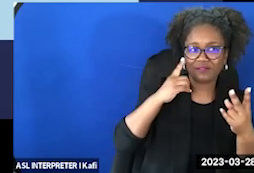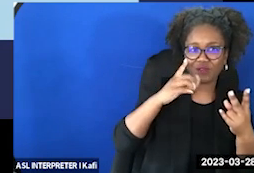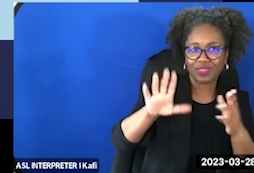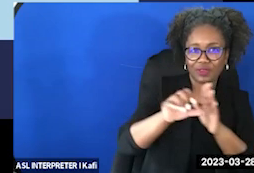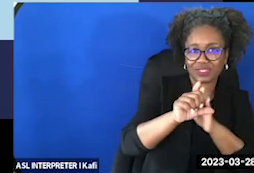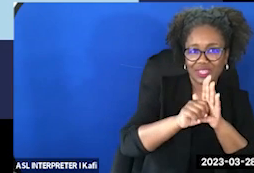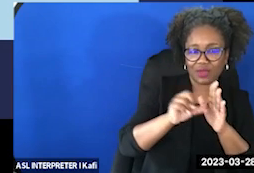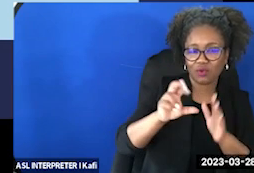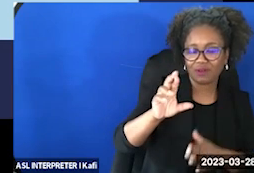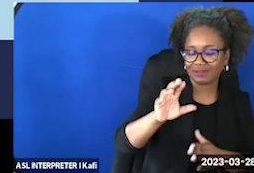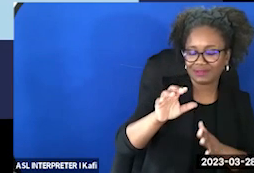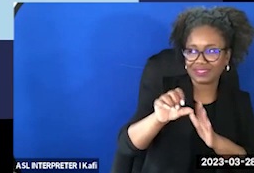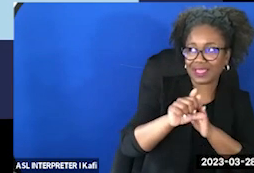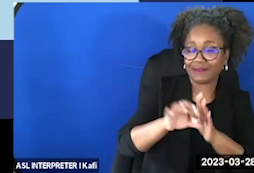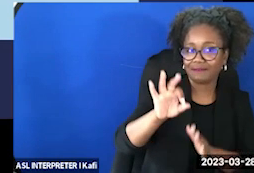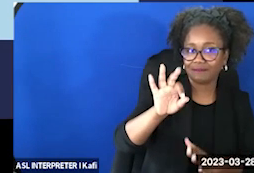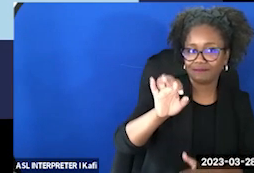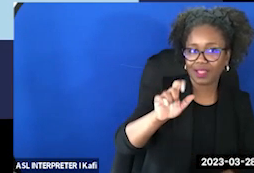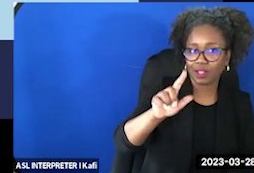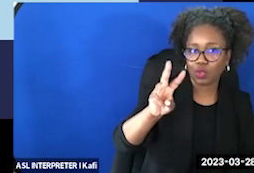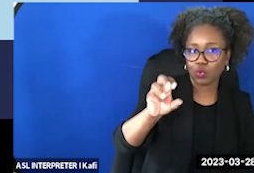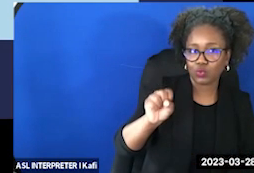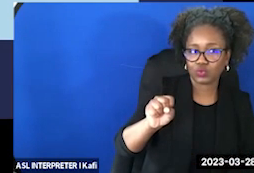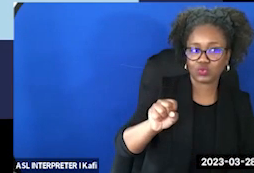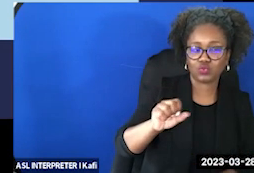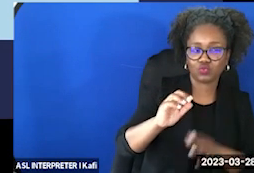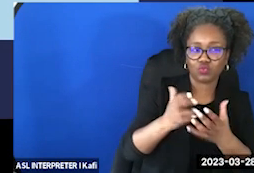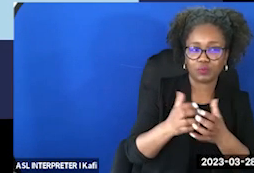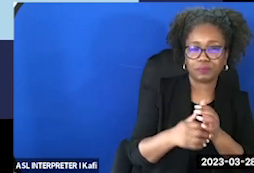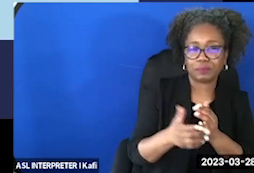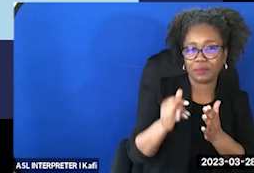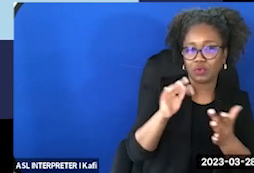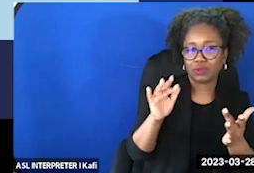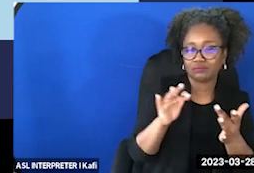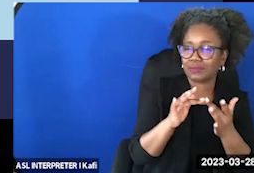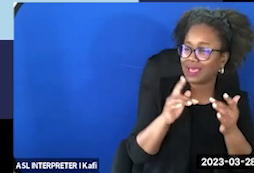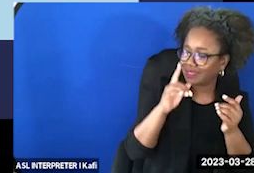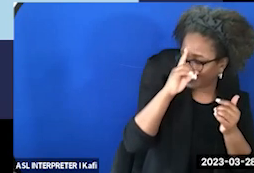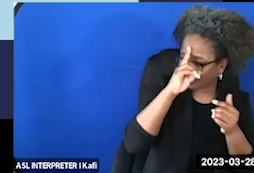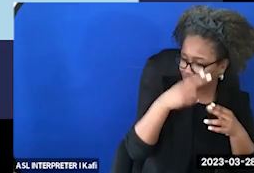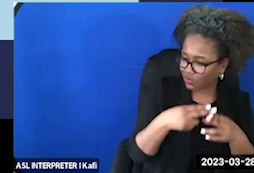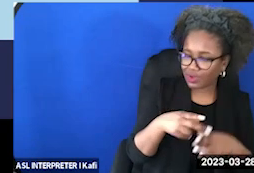Debbie Stine, Science & Technology Policy Academy: you know, somebody who who can go online can find a link on that. I think it's called Ls. E. N. I believe.